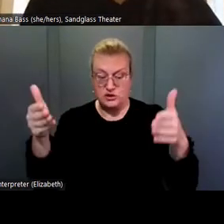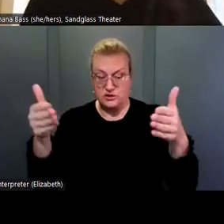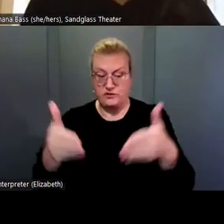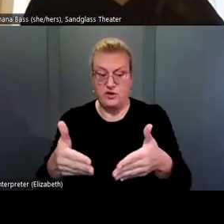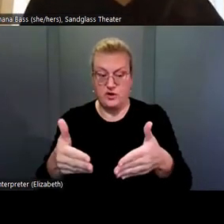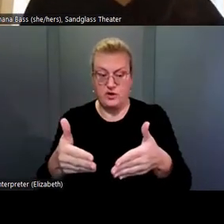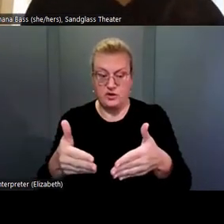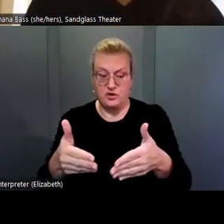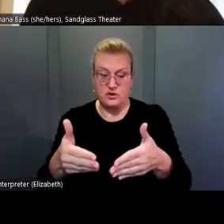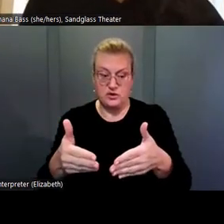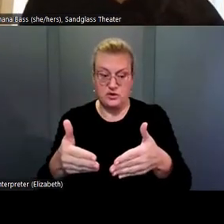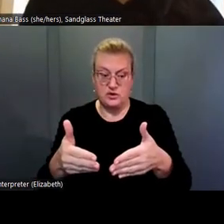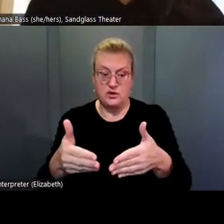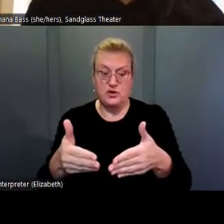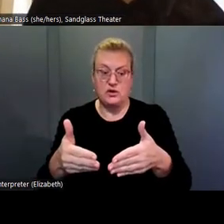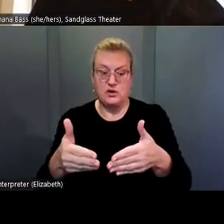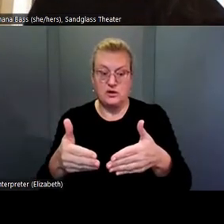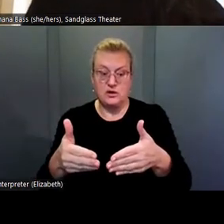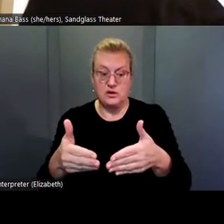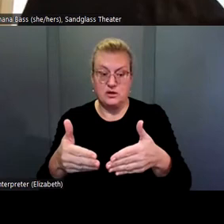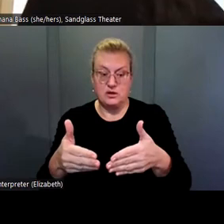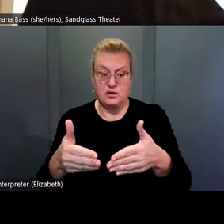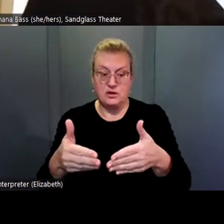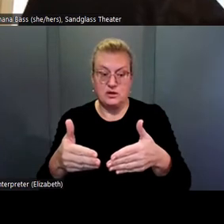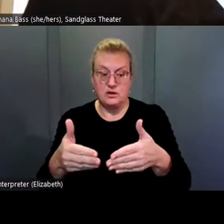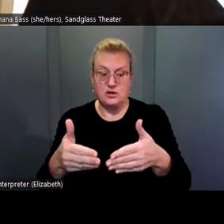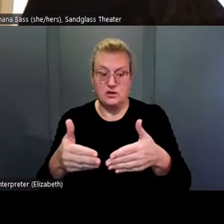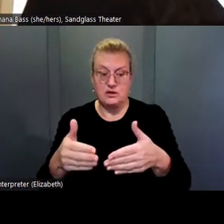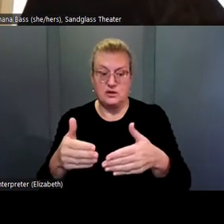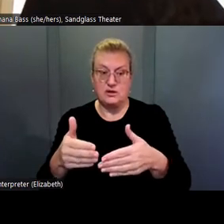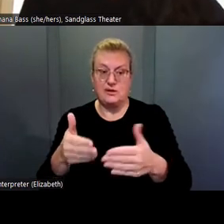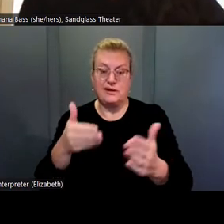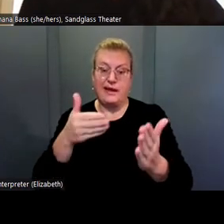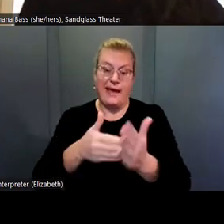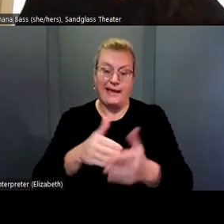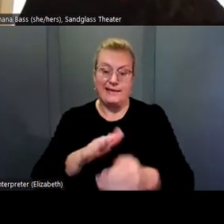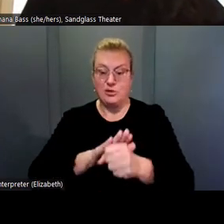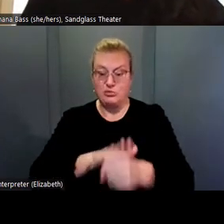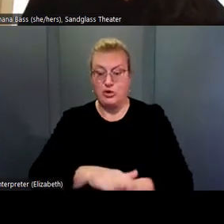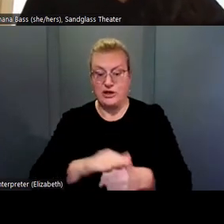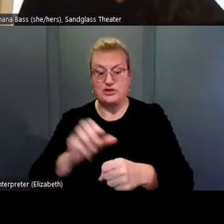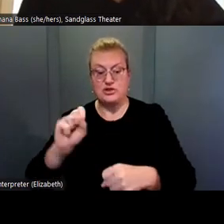and presenters focused on anti-oppression work, social justice work.